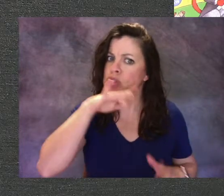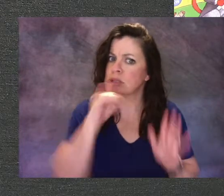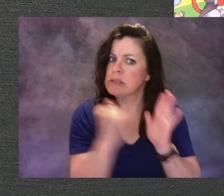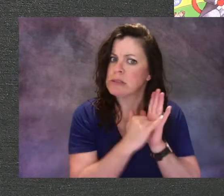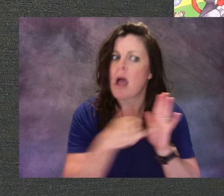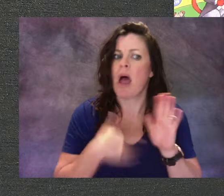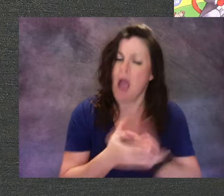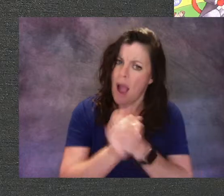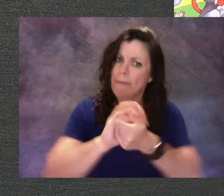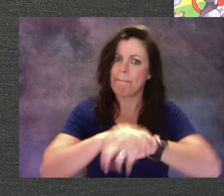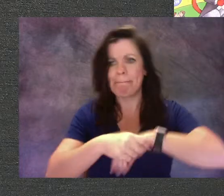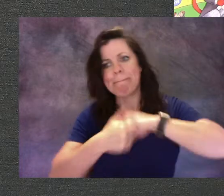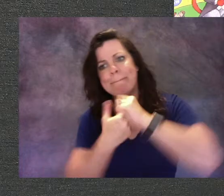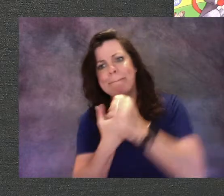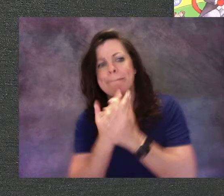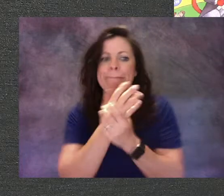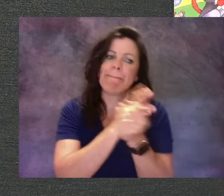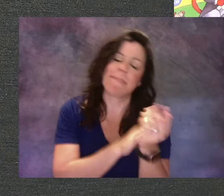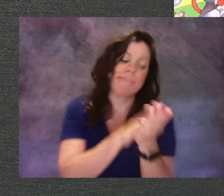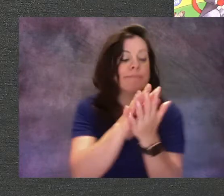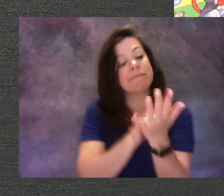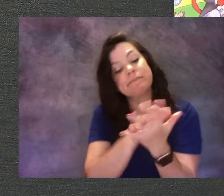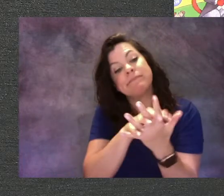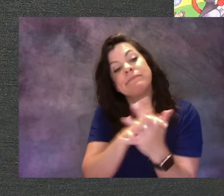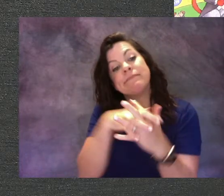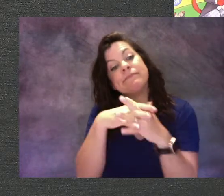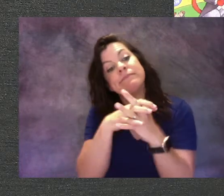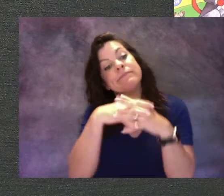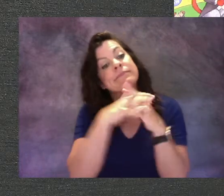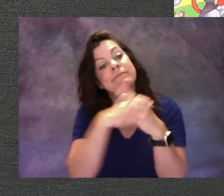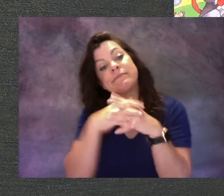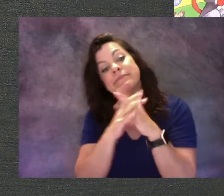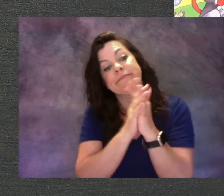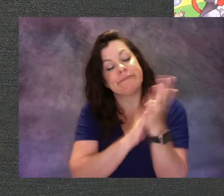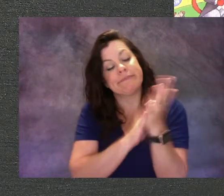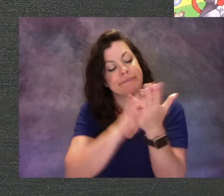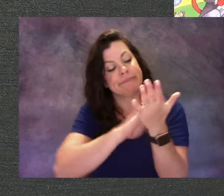I'm gonna get on the top, hope that glitter germ goes away.